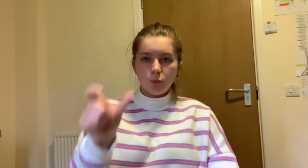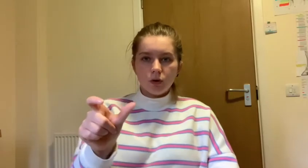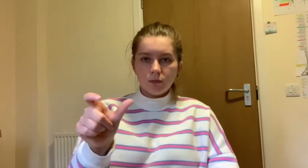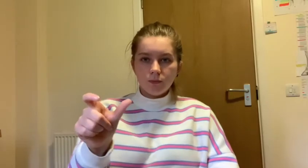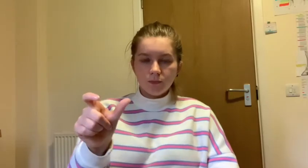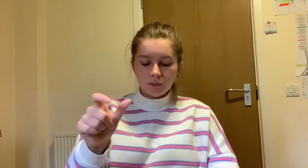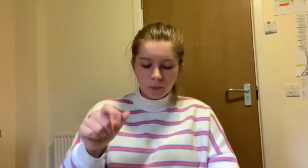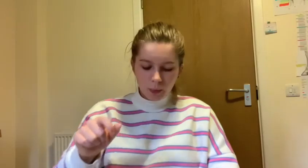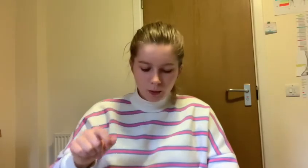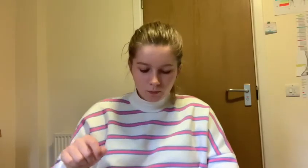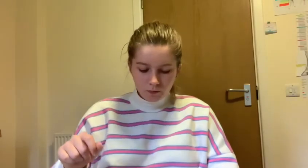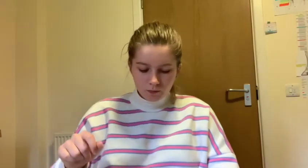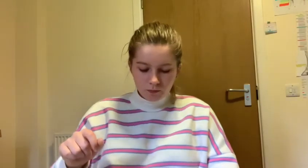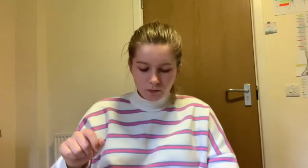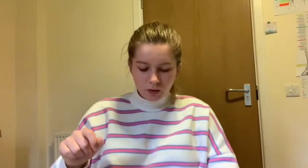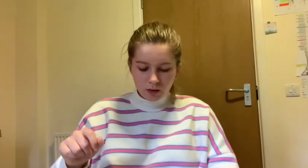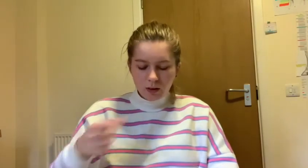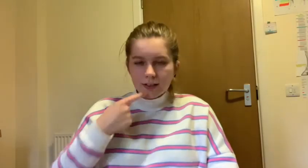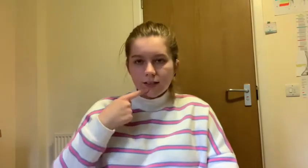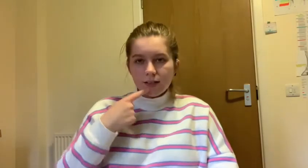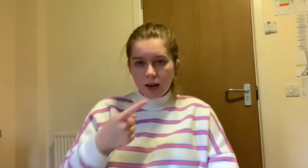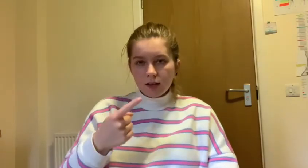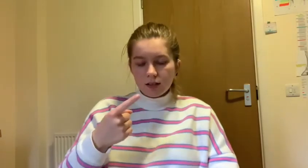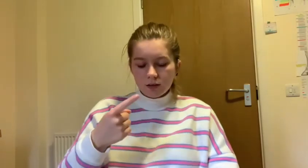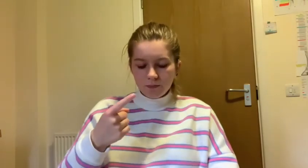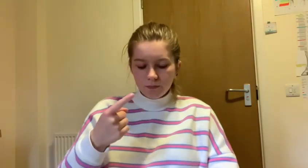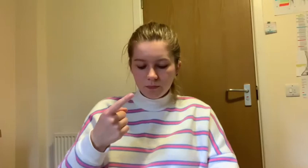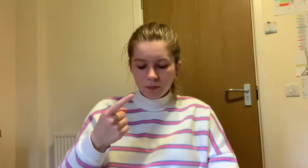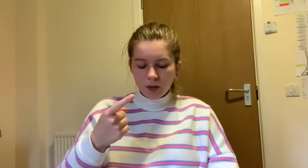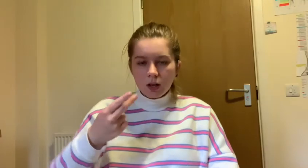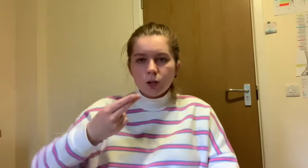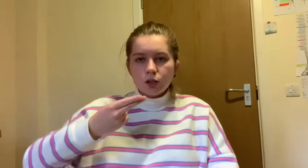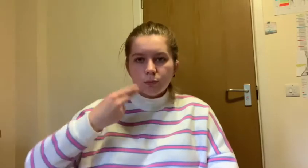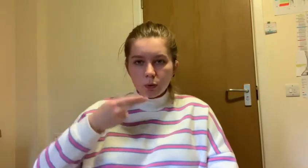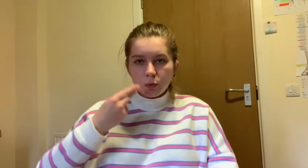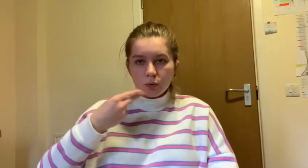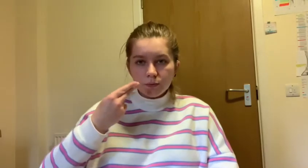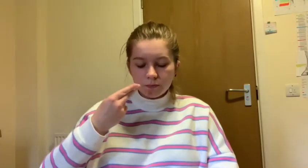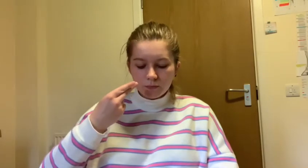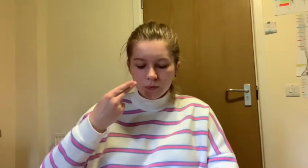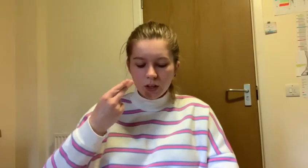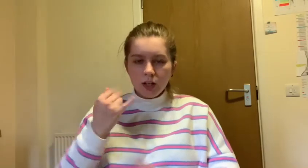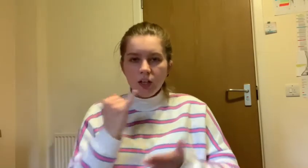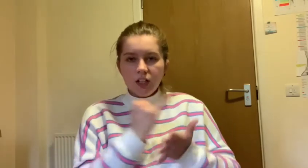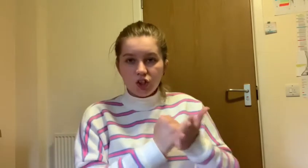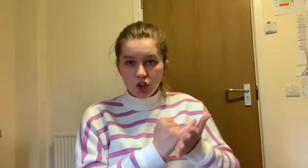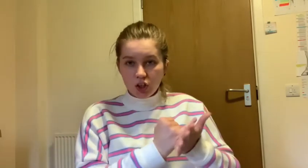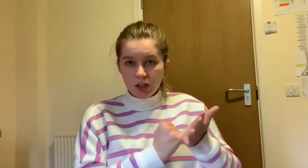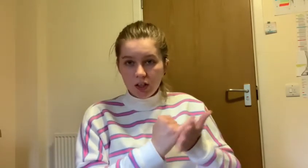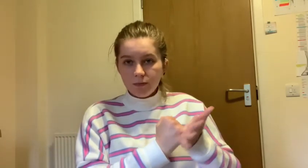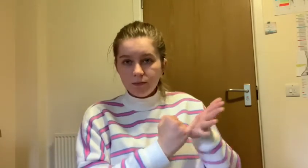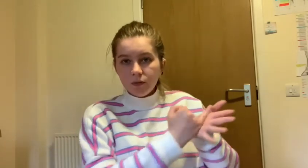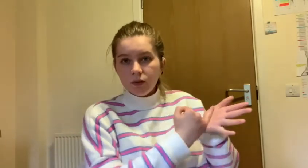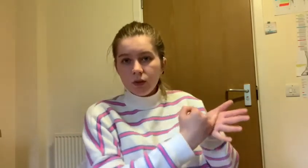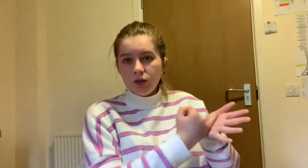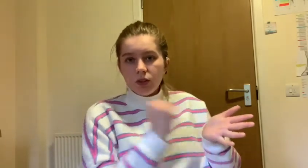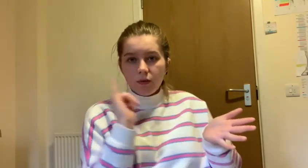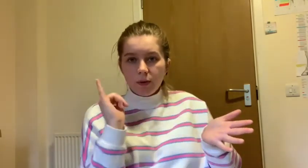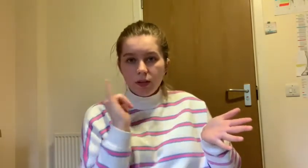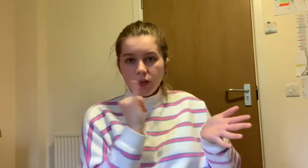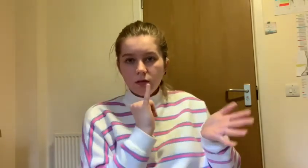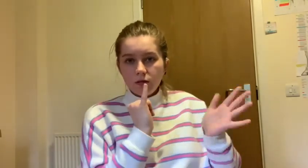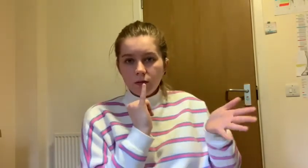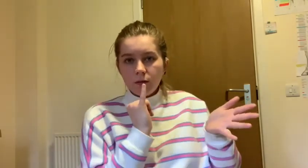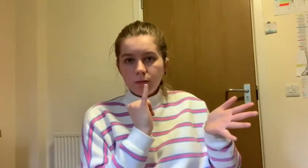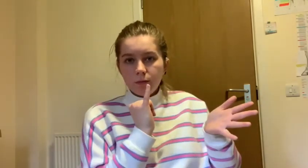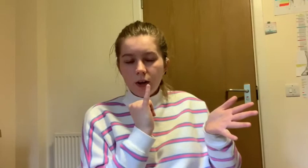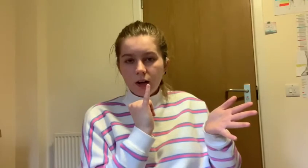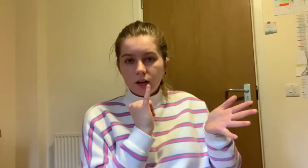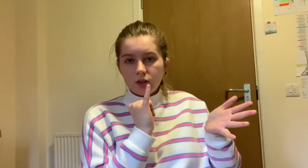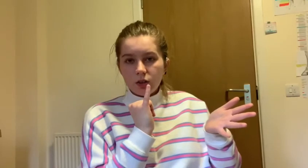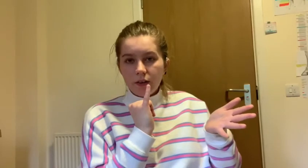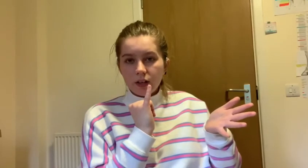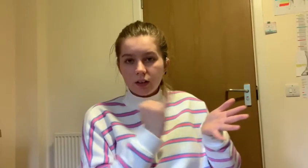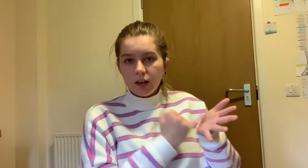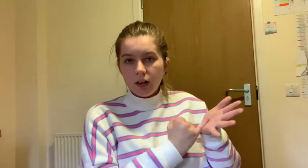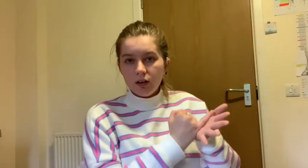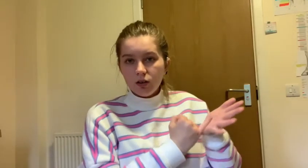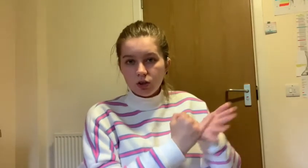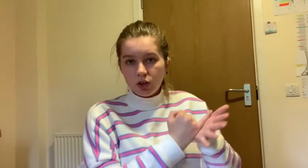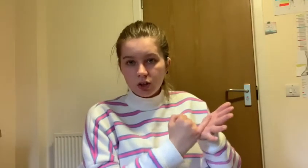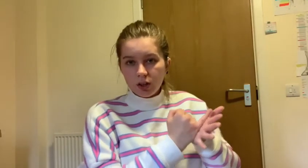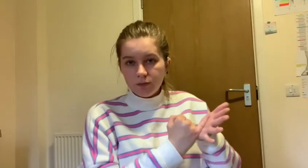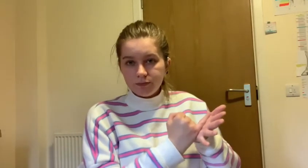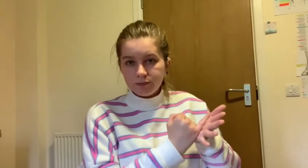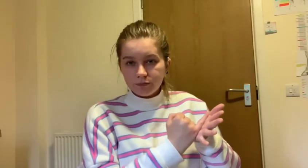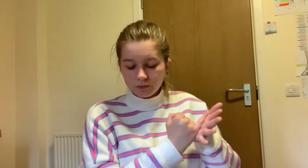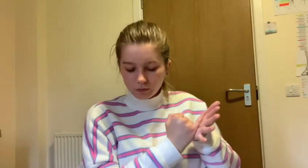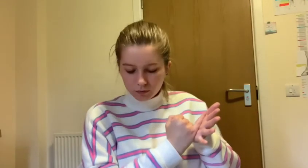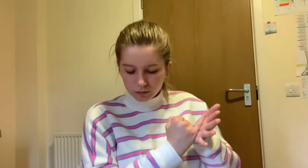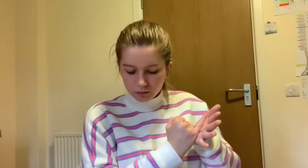"says... spoon is... dirty..." So you have a pinky and your left hand there, "dirty"